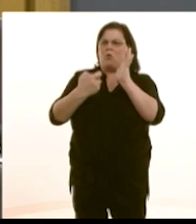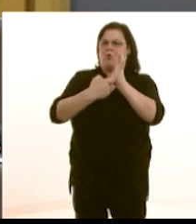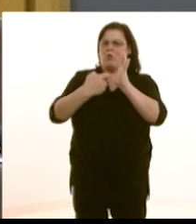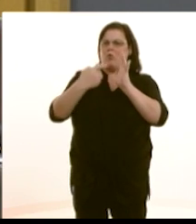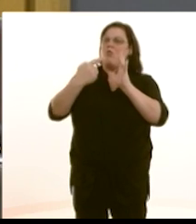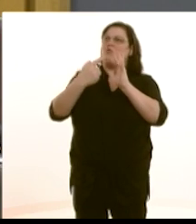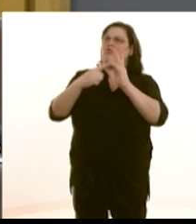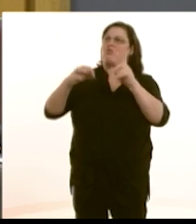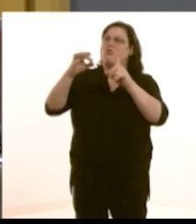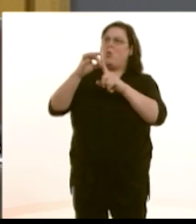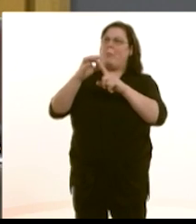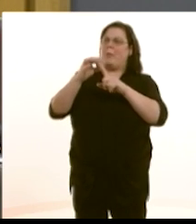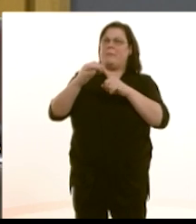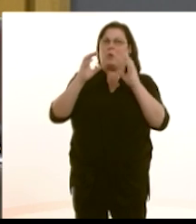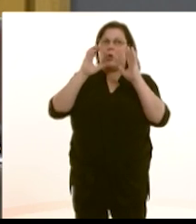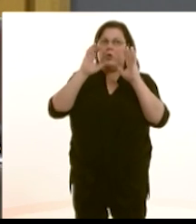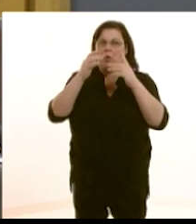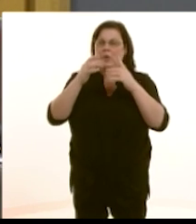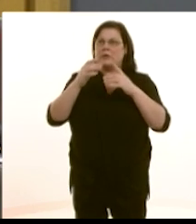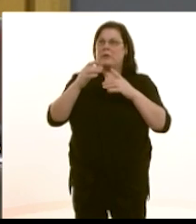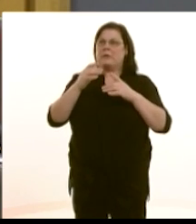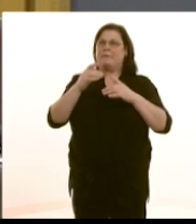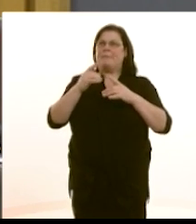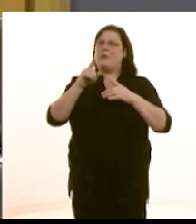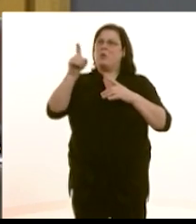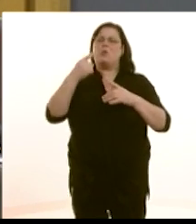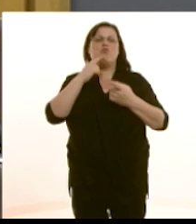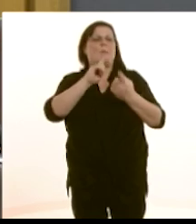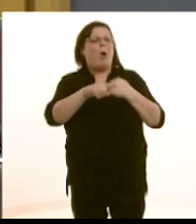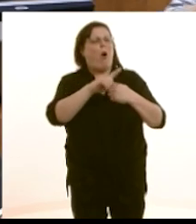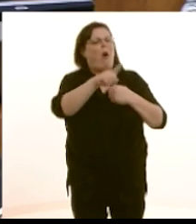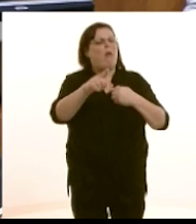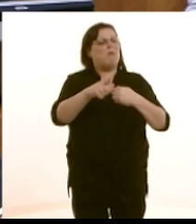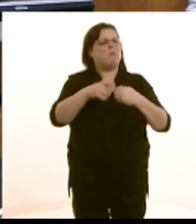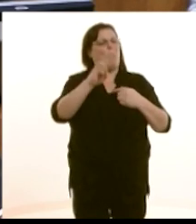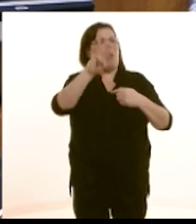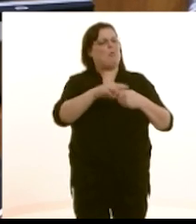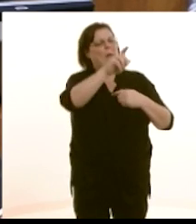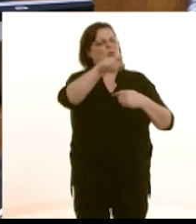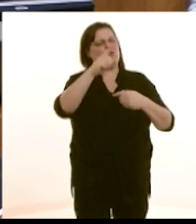patients should just put up with the current state of the Welsh NHS. One point that Dr